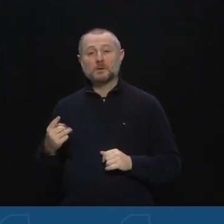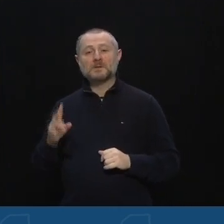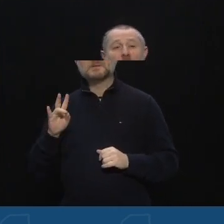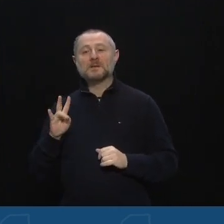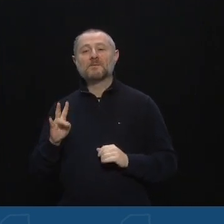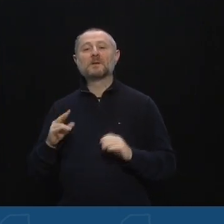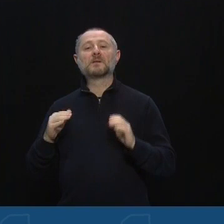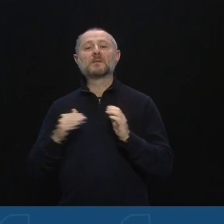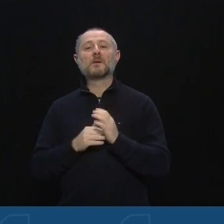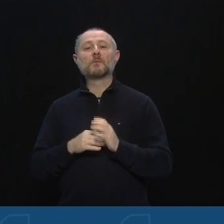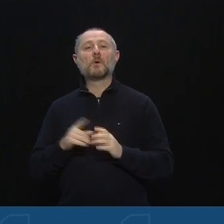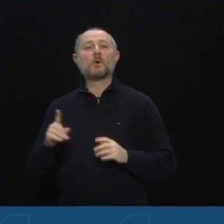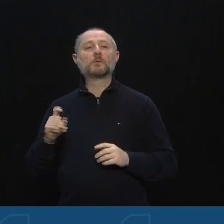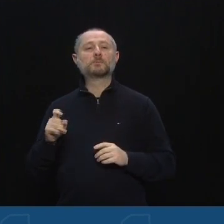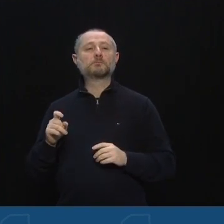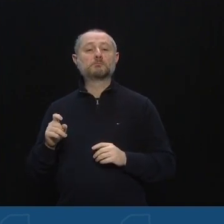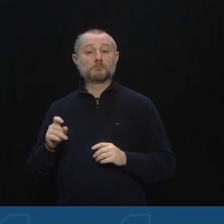POSITIVE CASES IN OUR STAYETE.